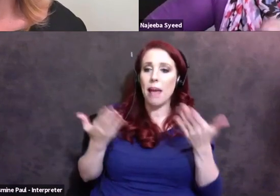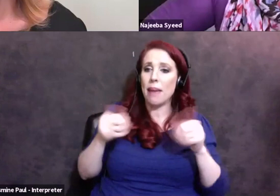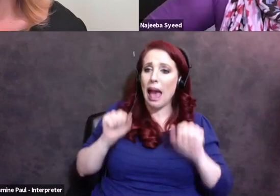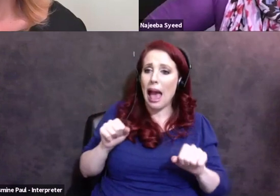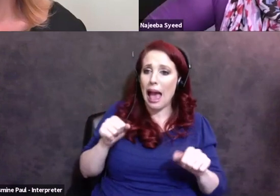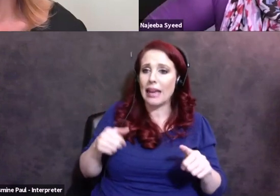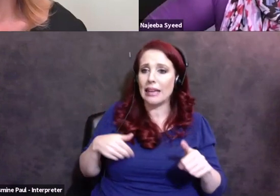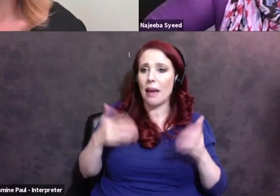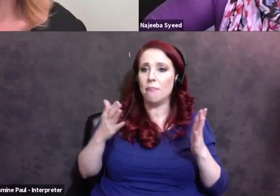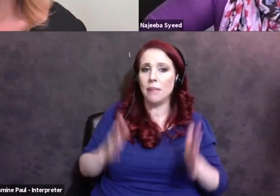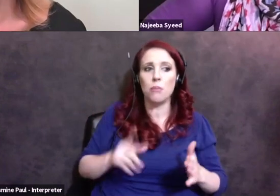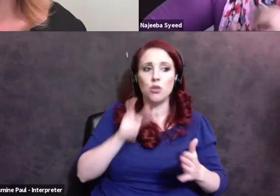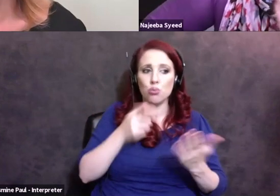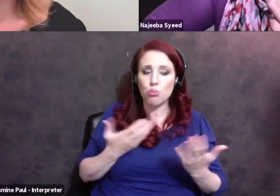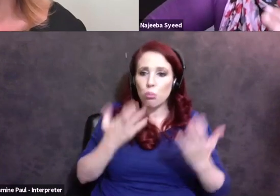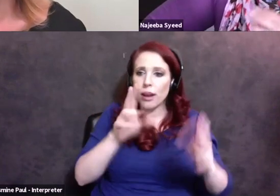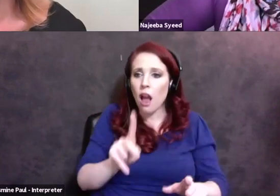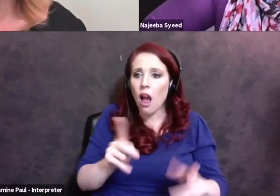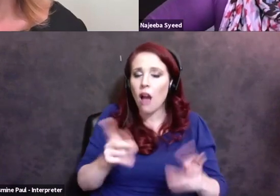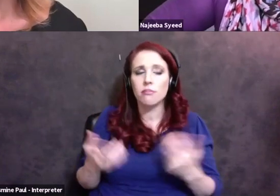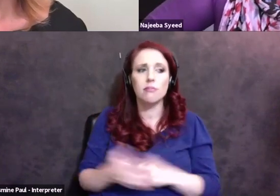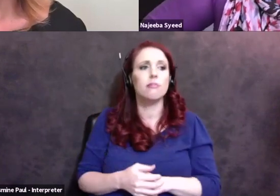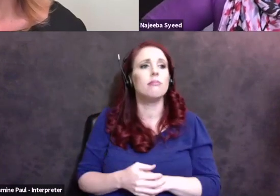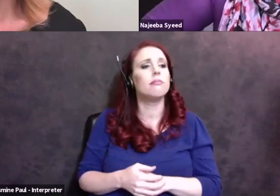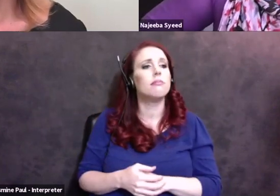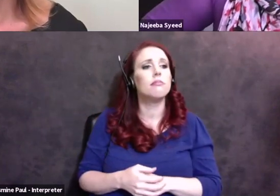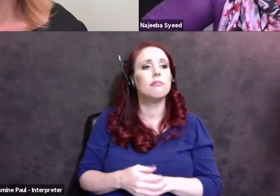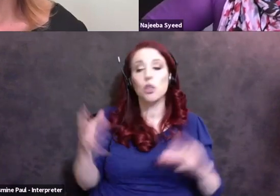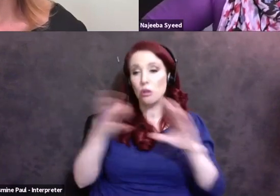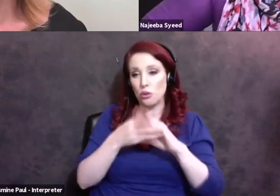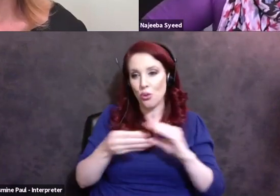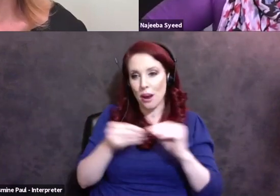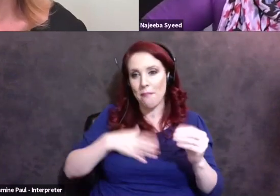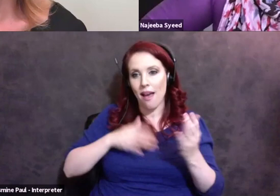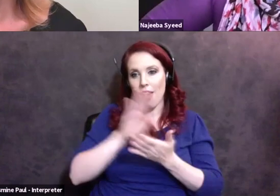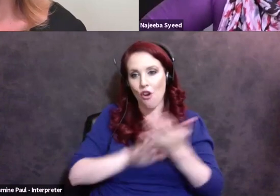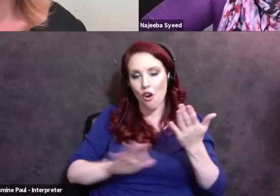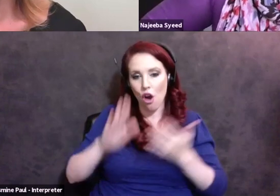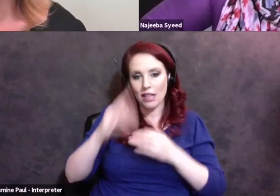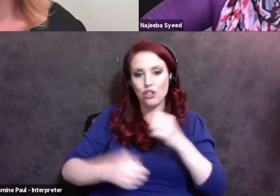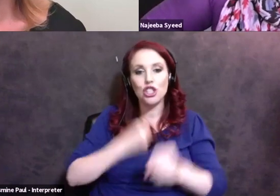So there is a story about my college years in a book on religious pluralism in the United